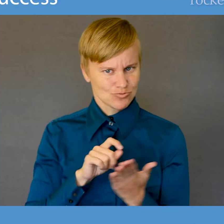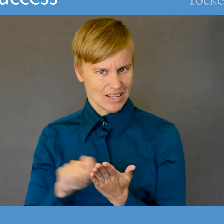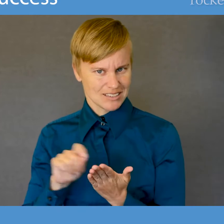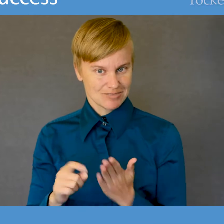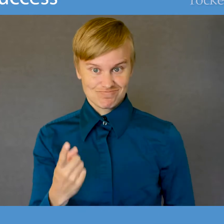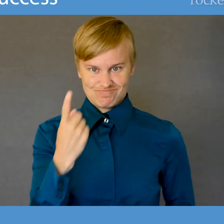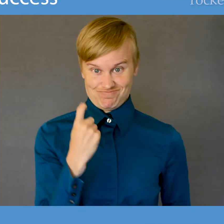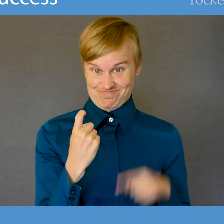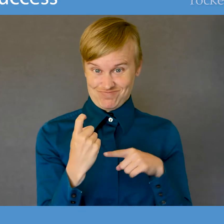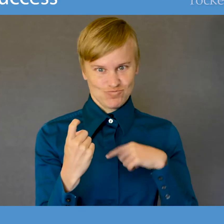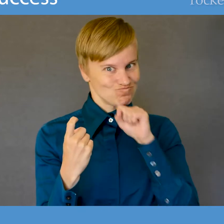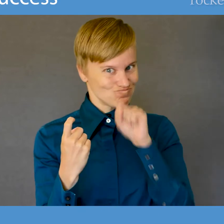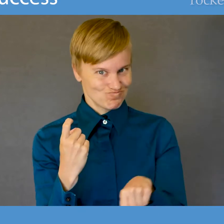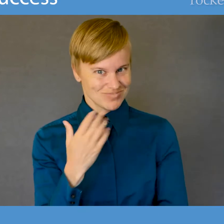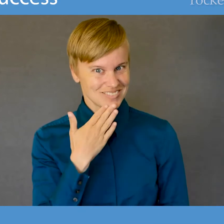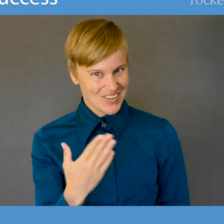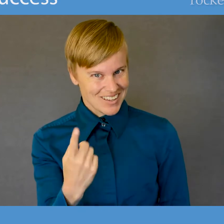I love this question. Thank you for asking it.